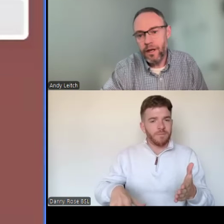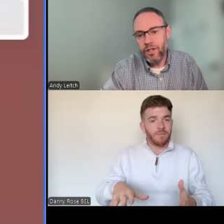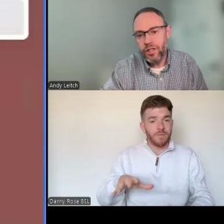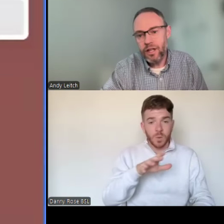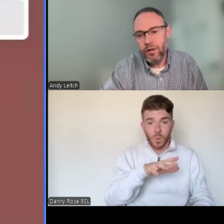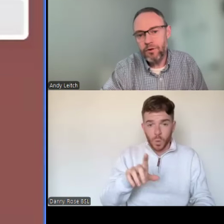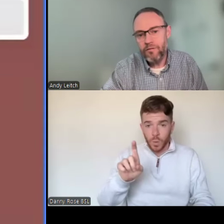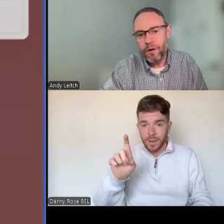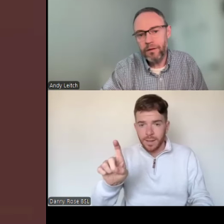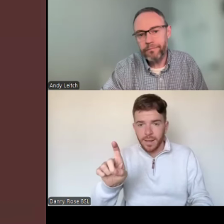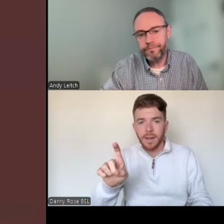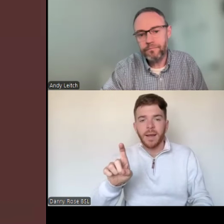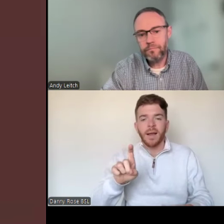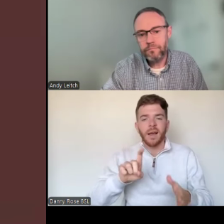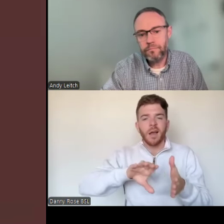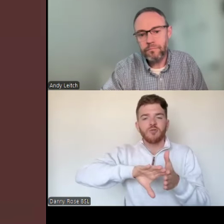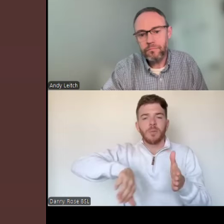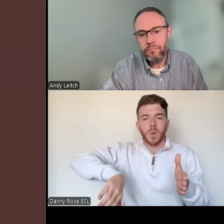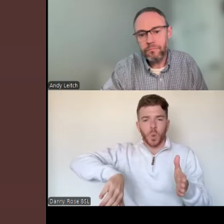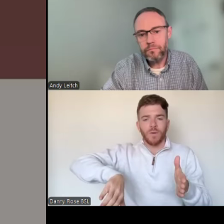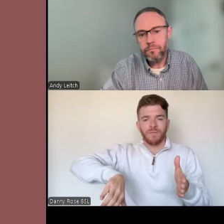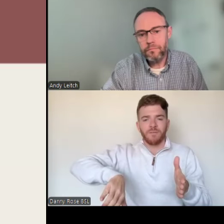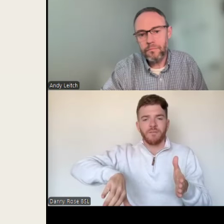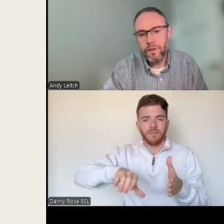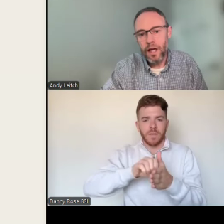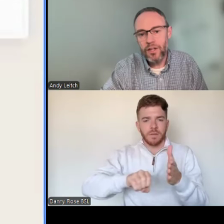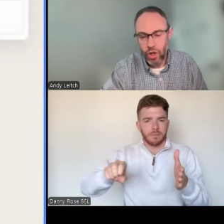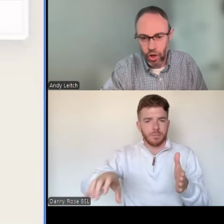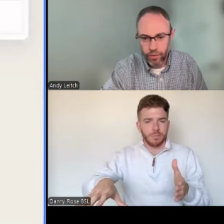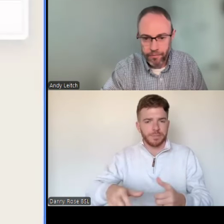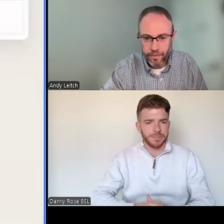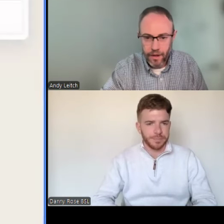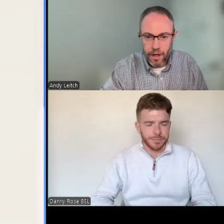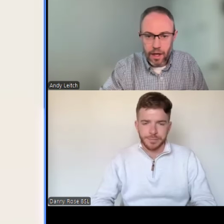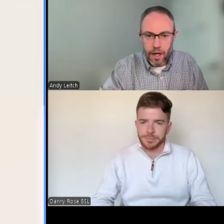and I just click the Remove button, it's gone.